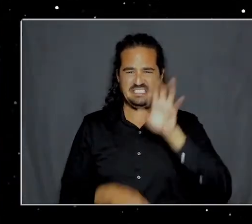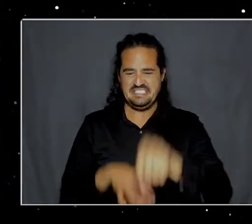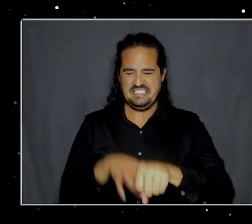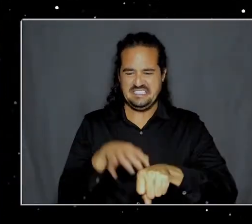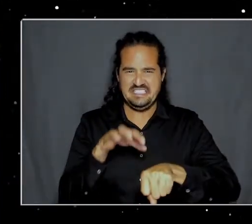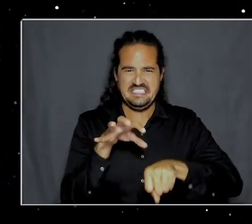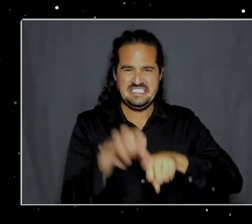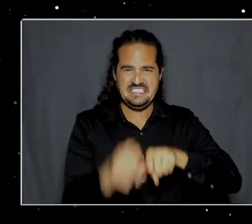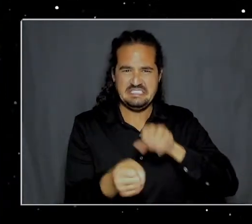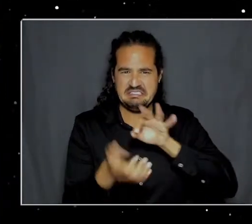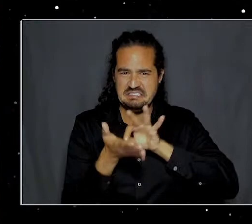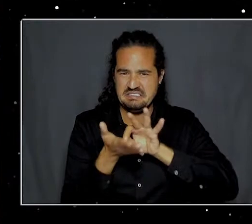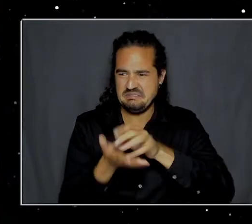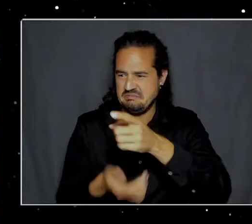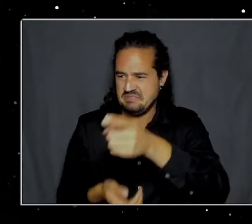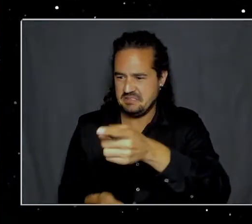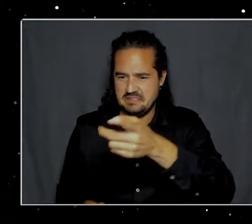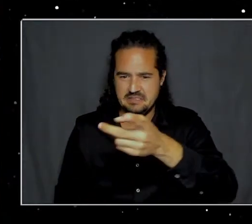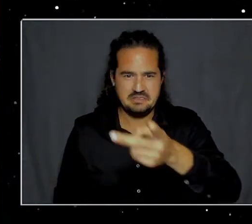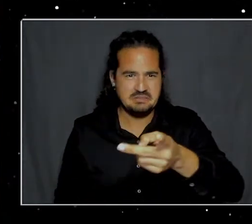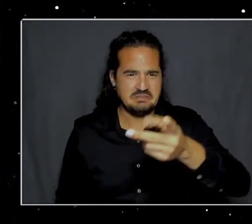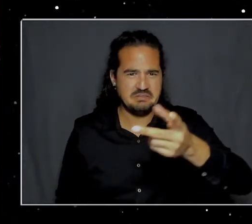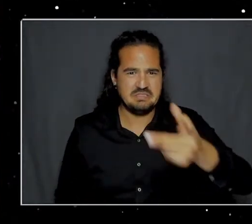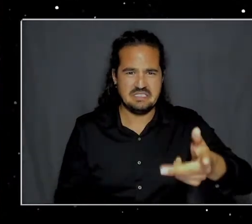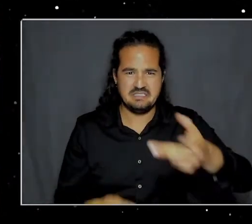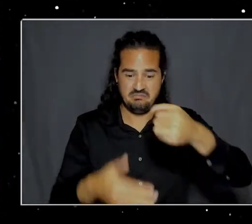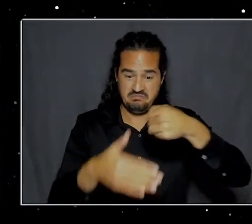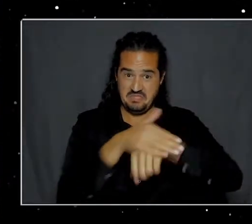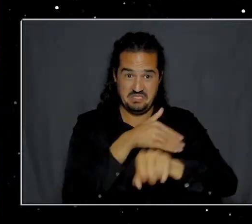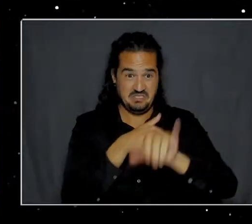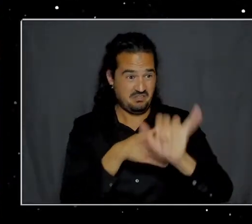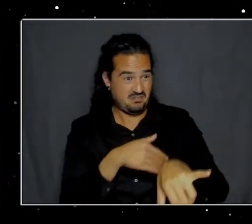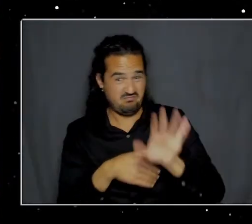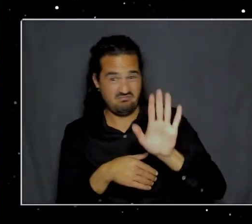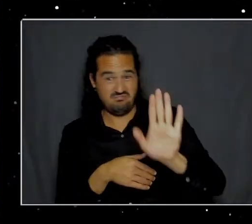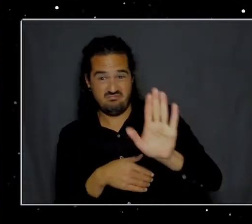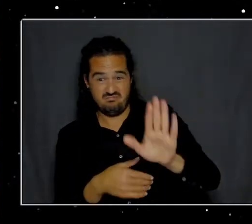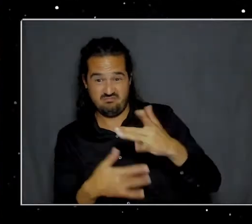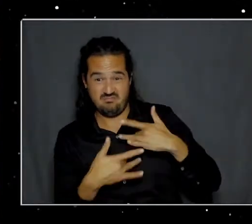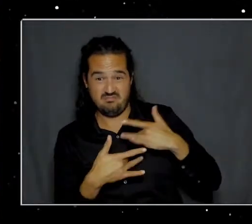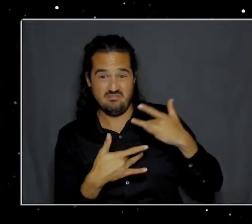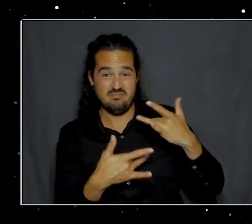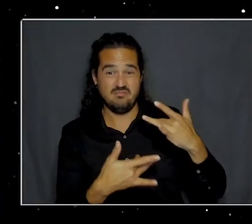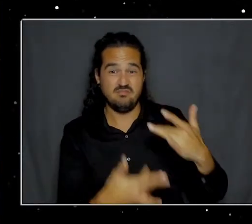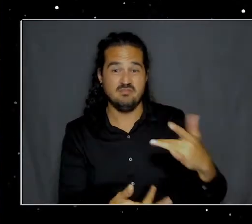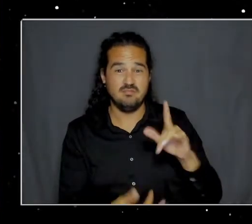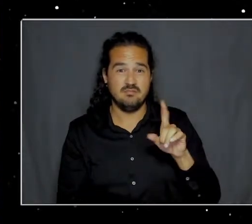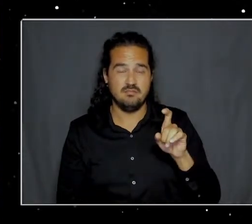COUNTING BIRDS OF PREY, AREN'T